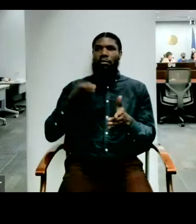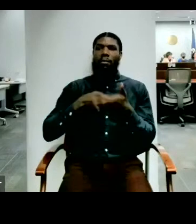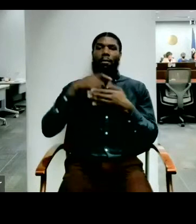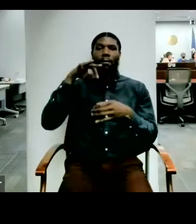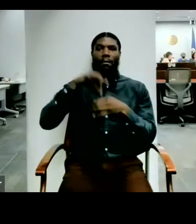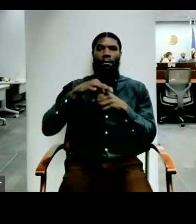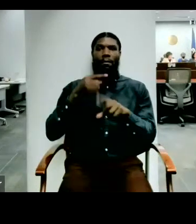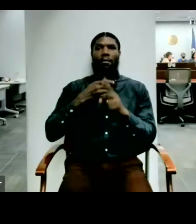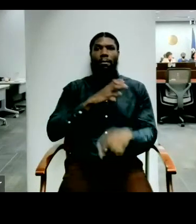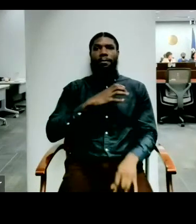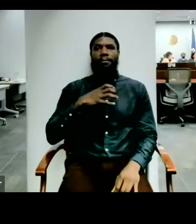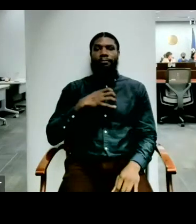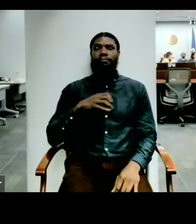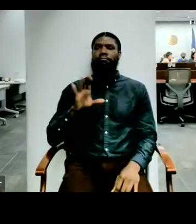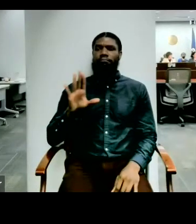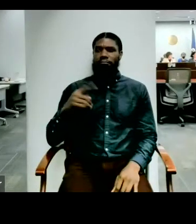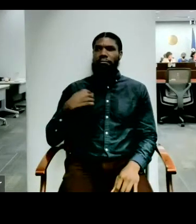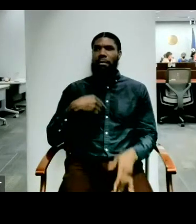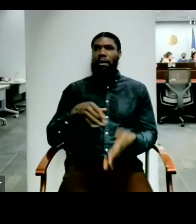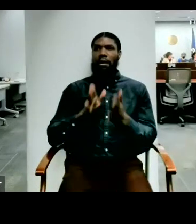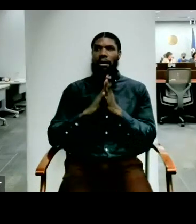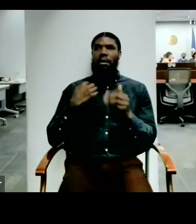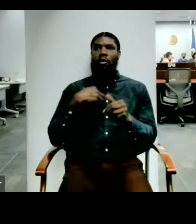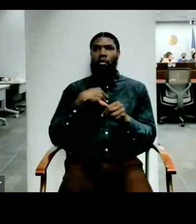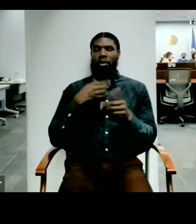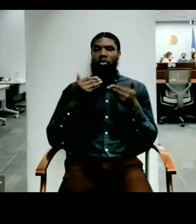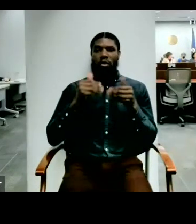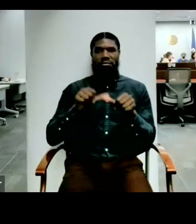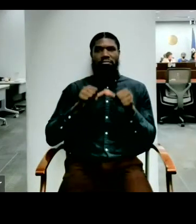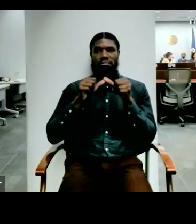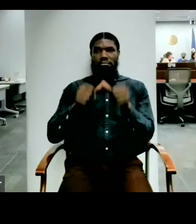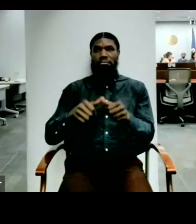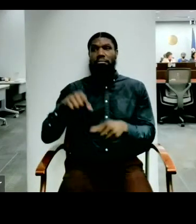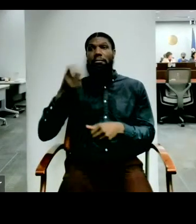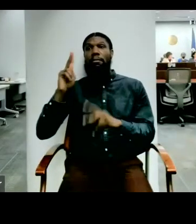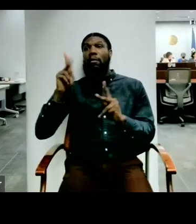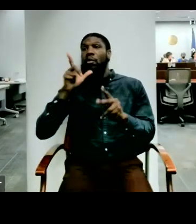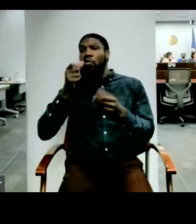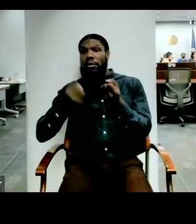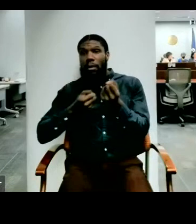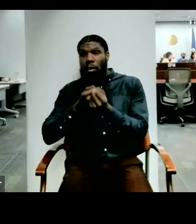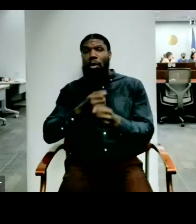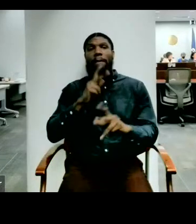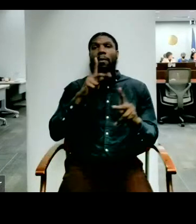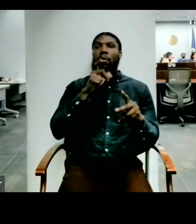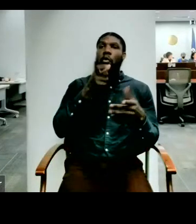I ask that we go, proceed to the yay and nays if that is acceptable to the Commission